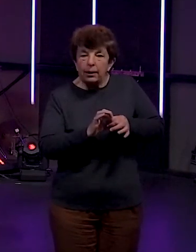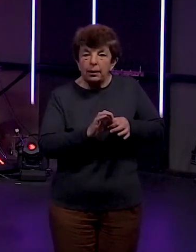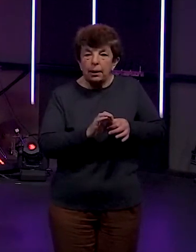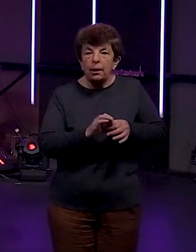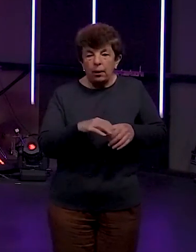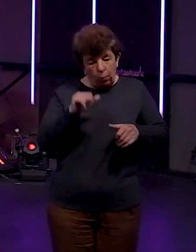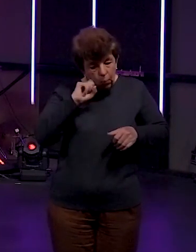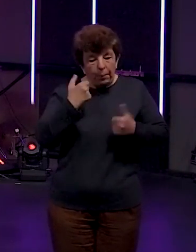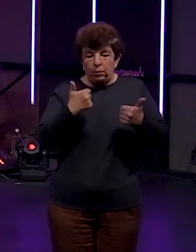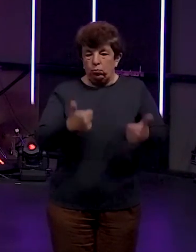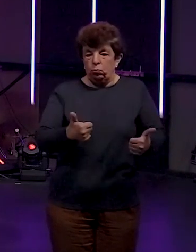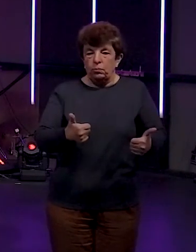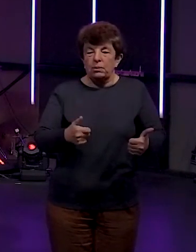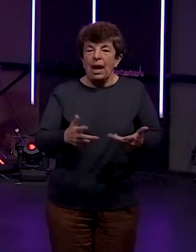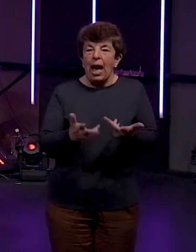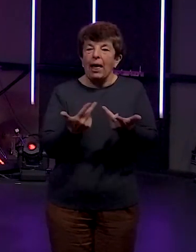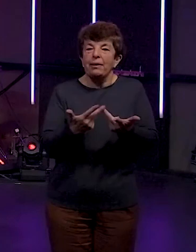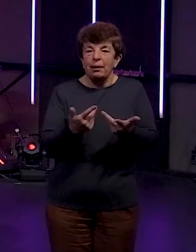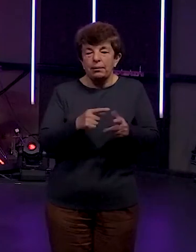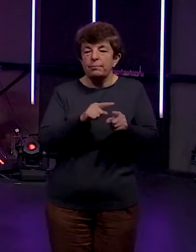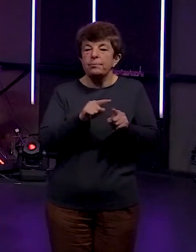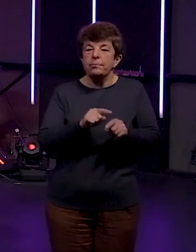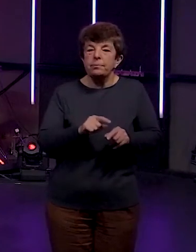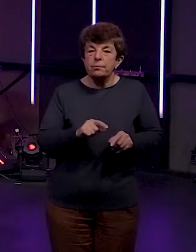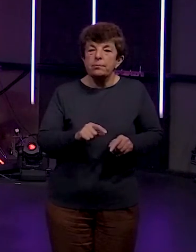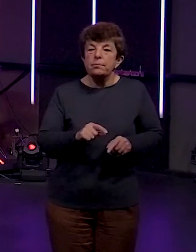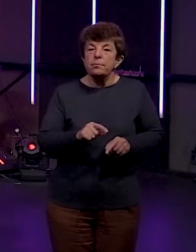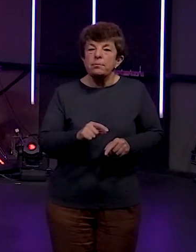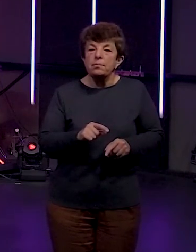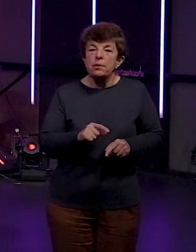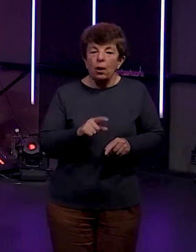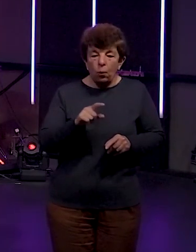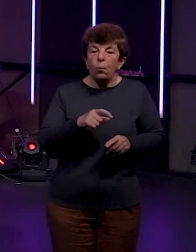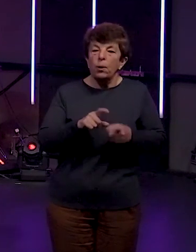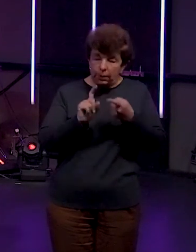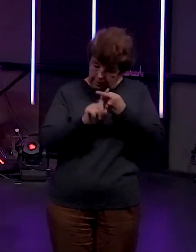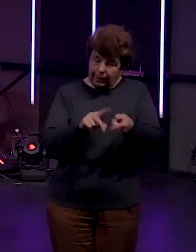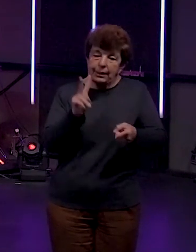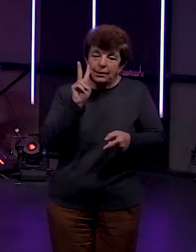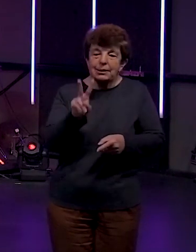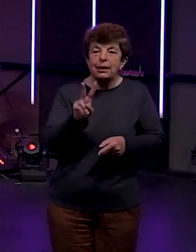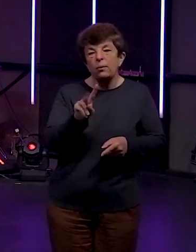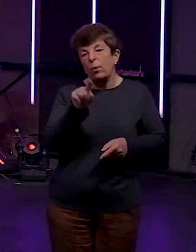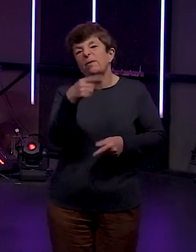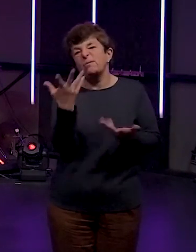great and otherwise we'll continue to see you or you see us at least on